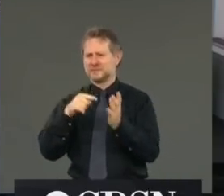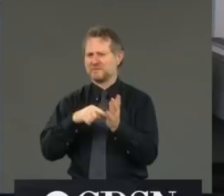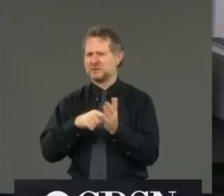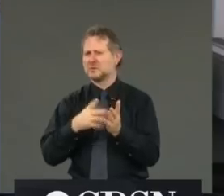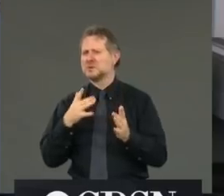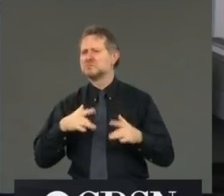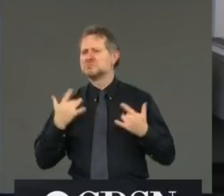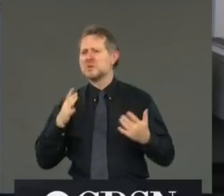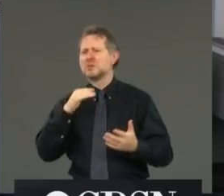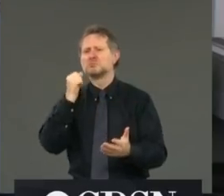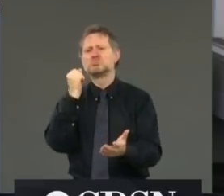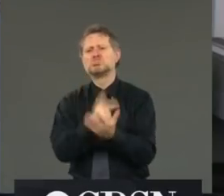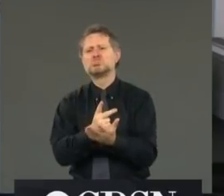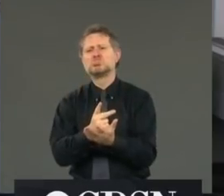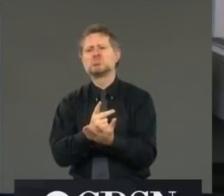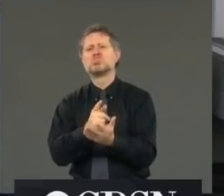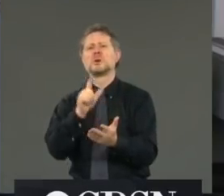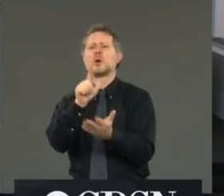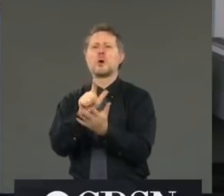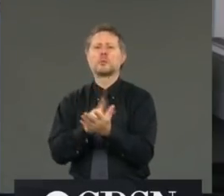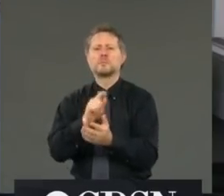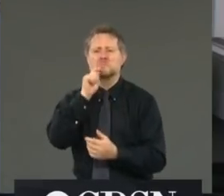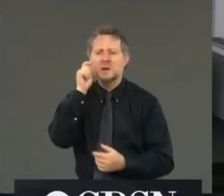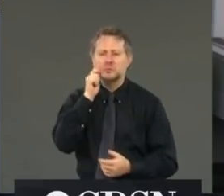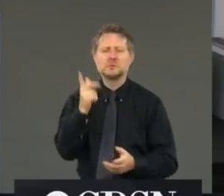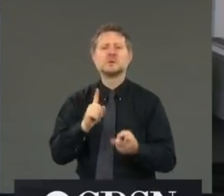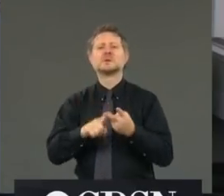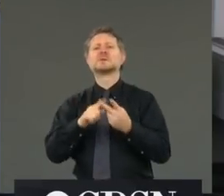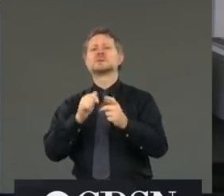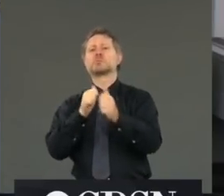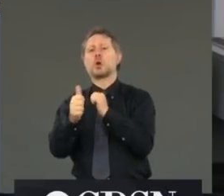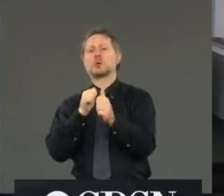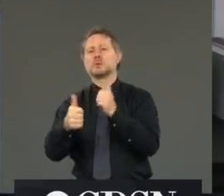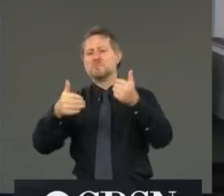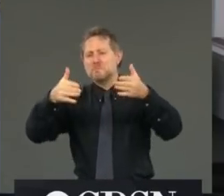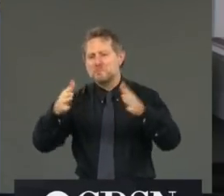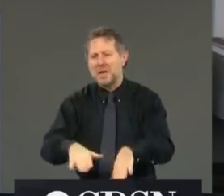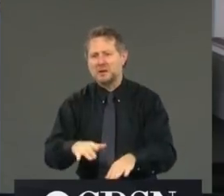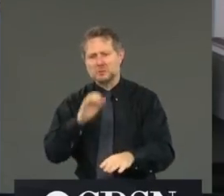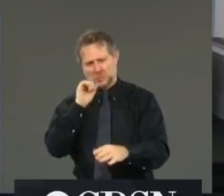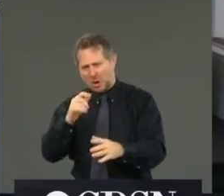LET'S TAKE ONE MORE. Reporter: I HAVE TWO QUESTIONS. THE STATE HAS A $13 BILLION